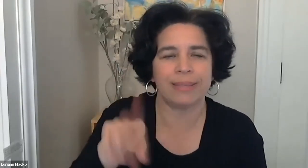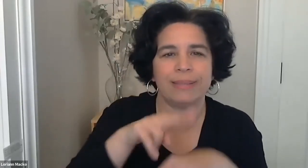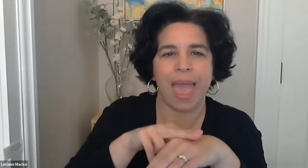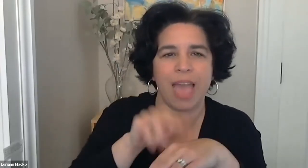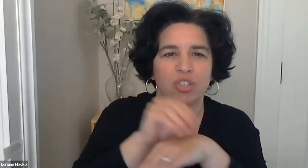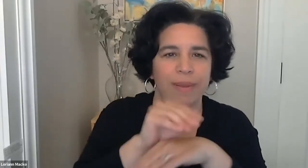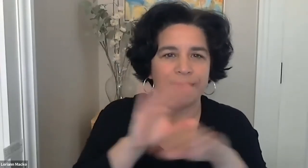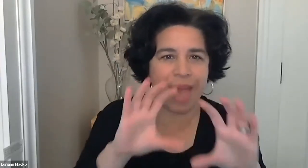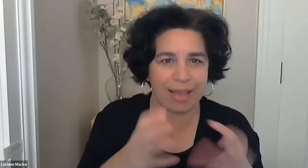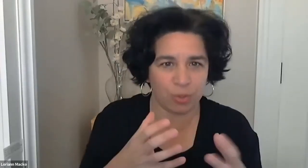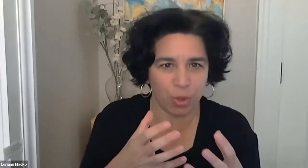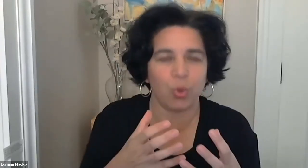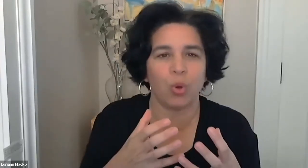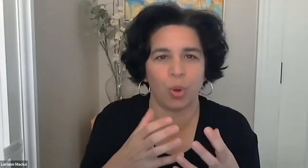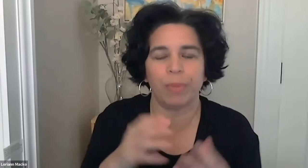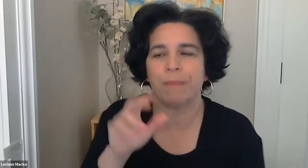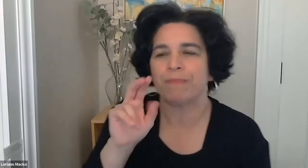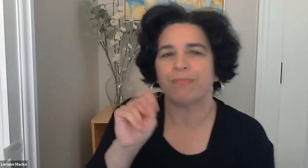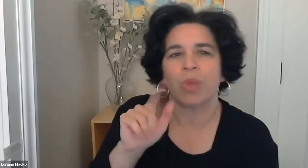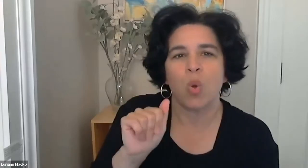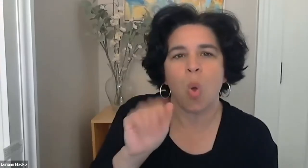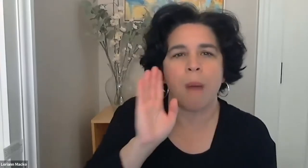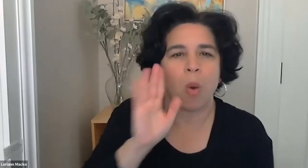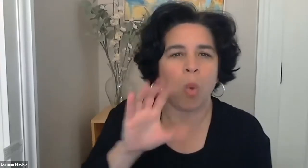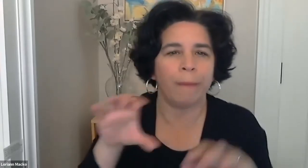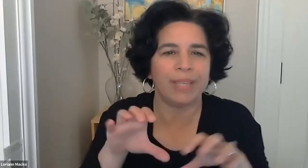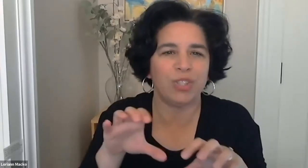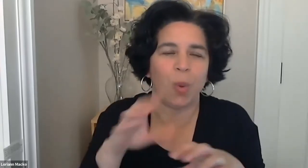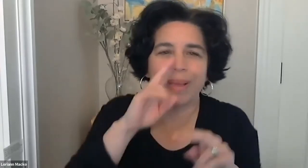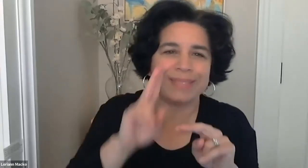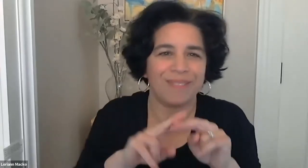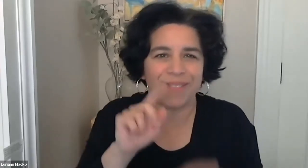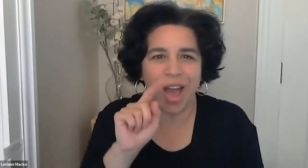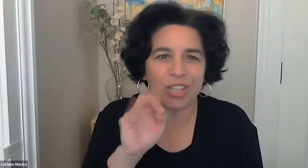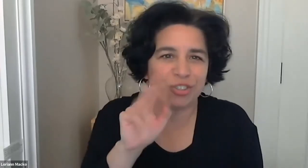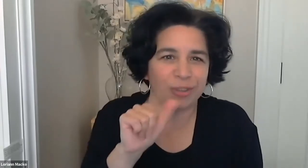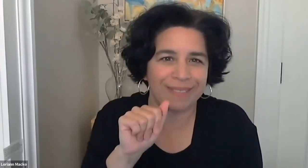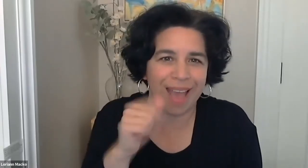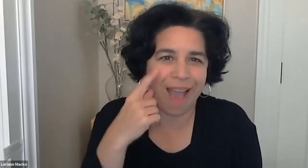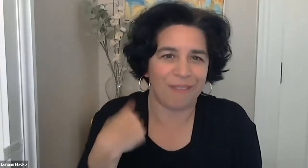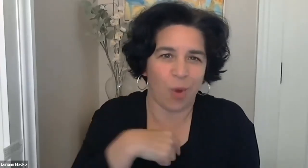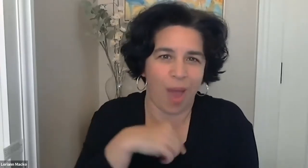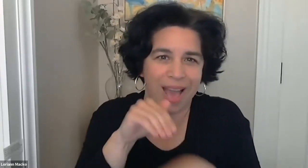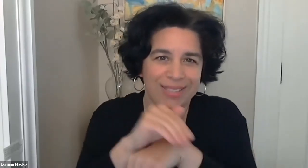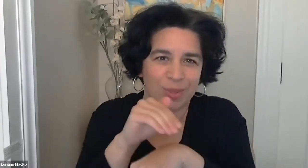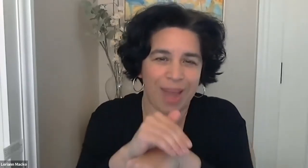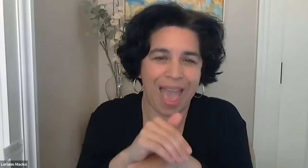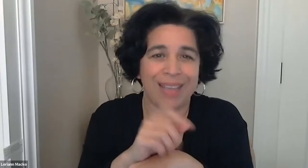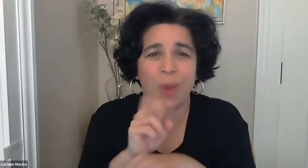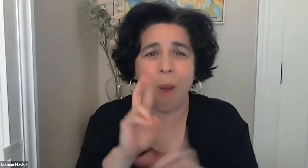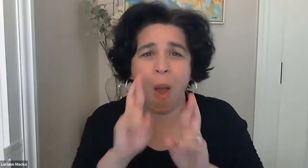She is the NTID's coordinator-- or, I'm sorry, the counselor, um,